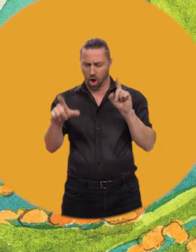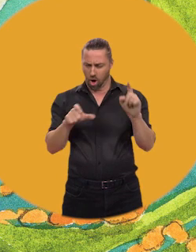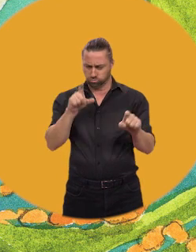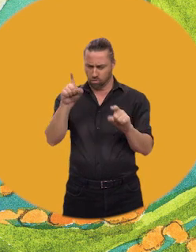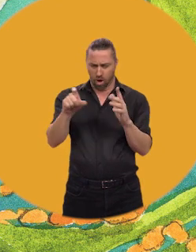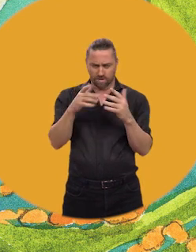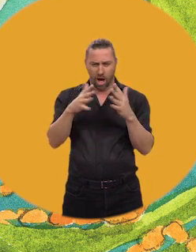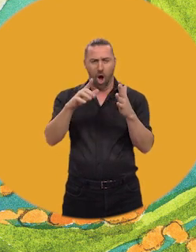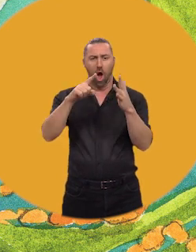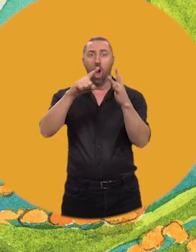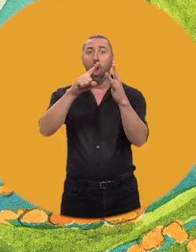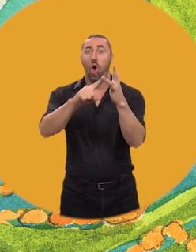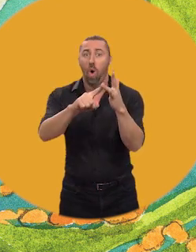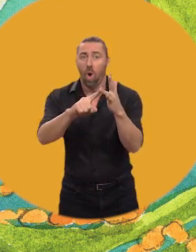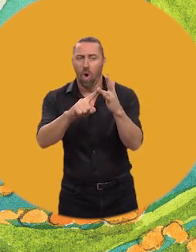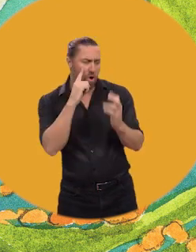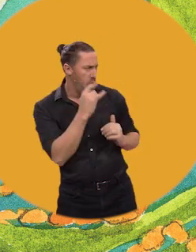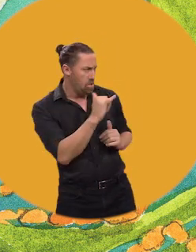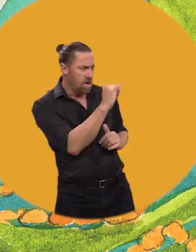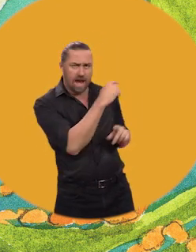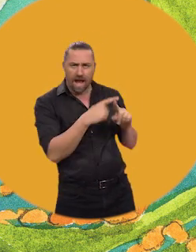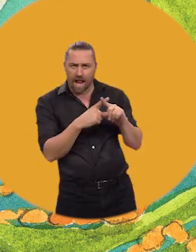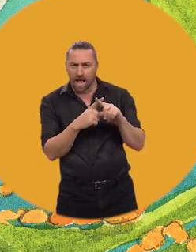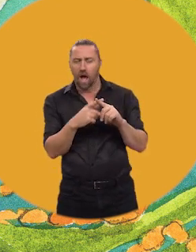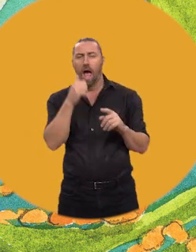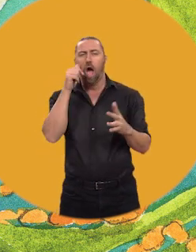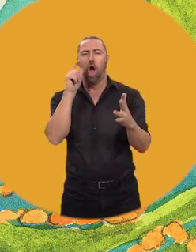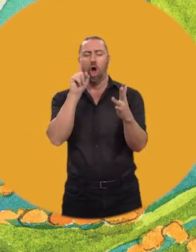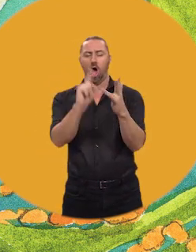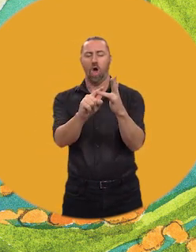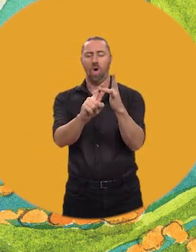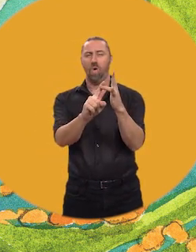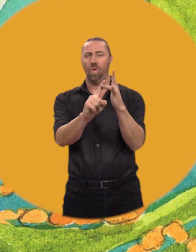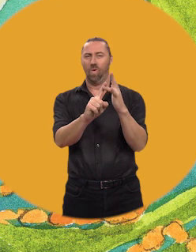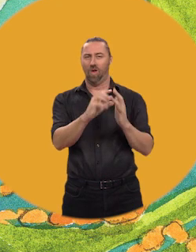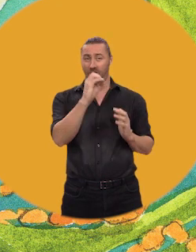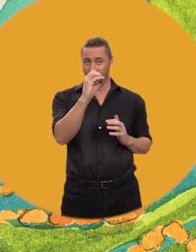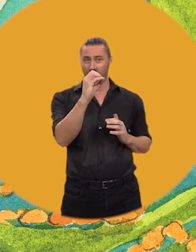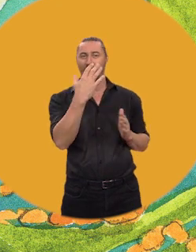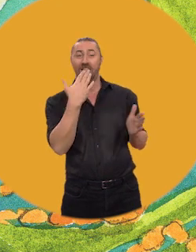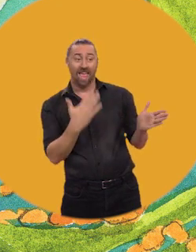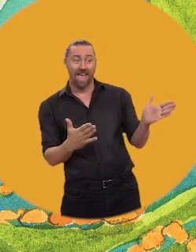so I'm looking for a word that starts with the letter O. (bell dinging) There it is, let's stick it on.